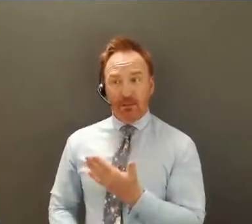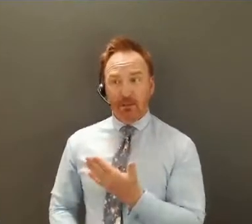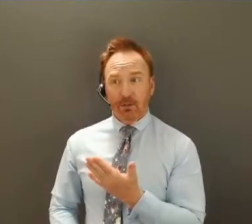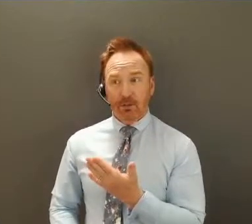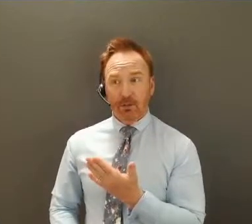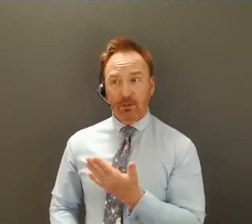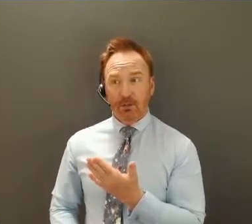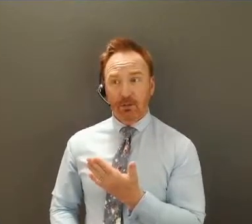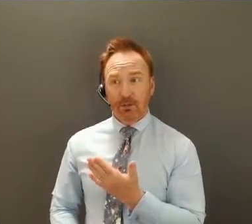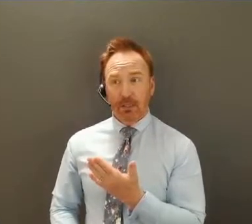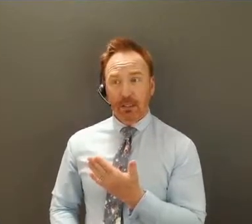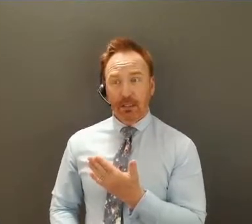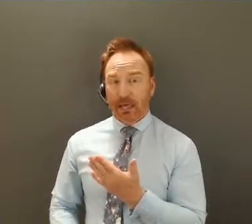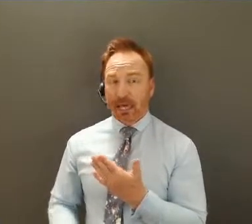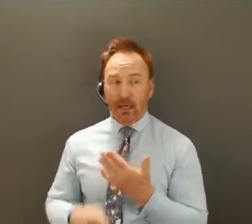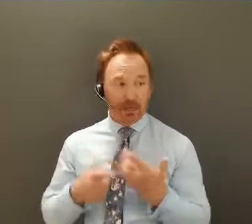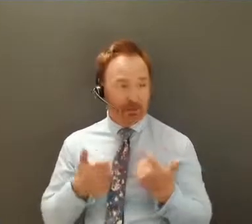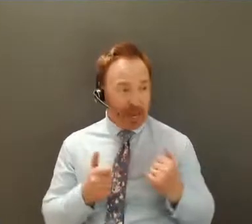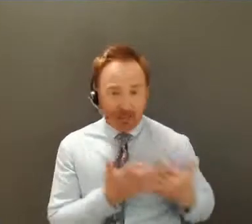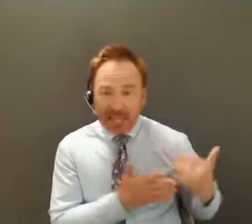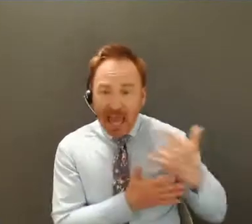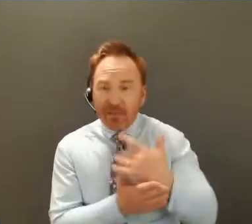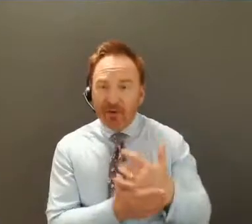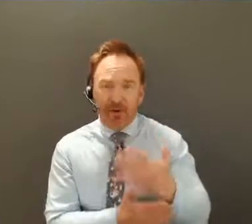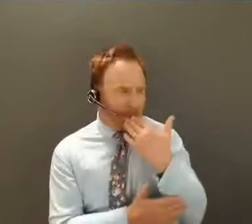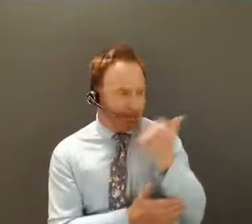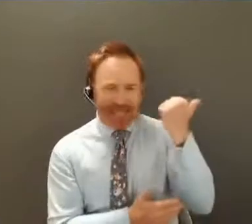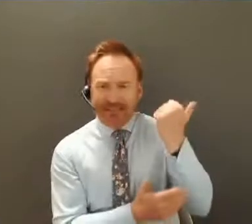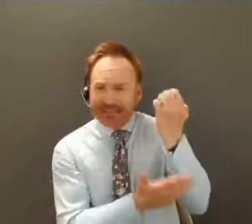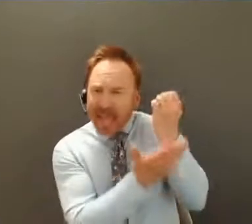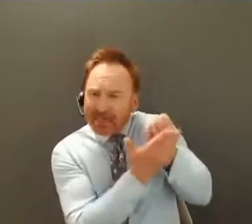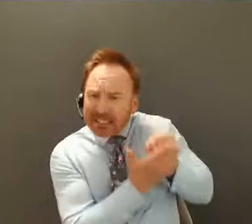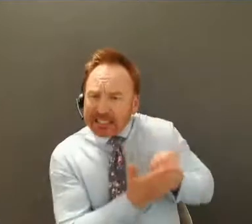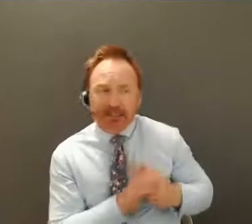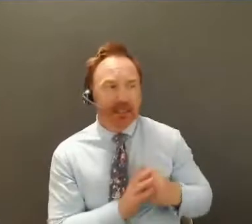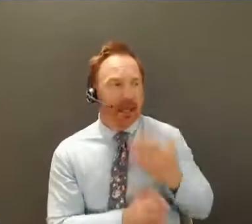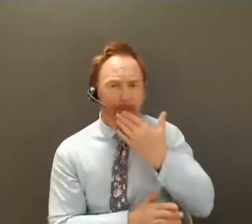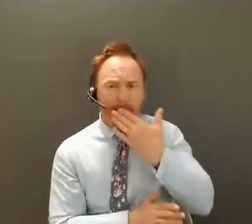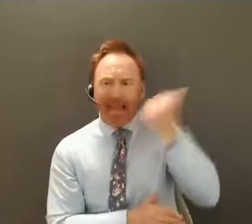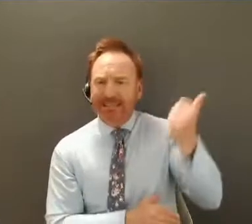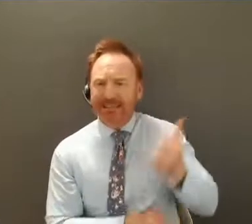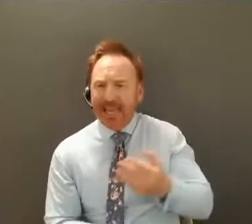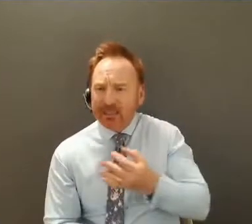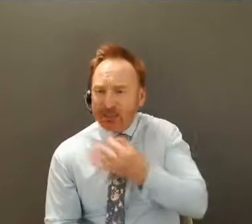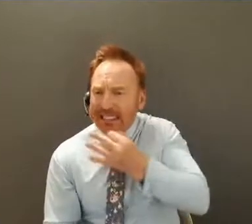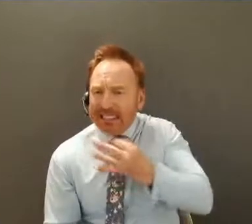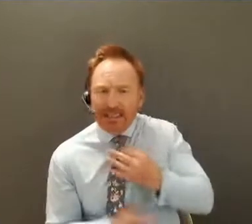things safe. I think he was eloquent and defining the balance between our